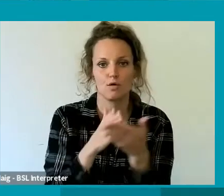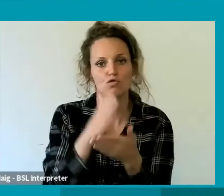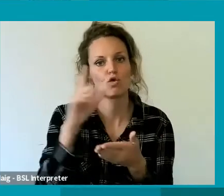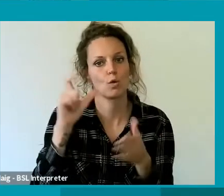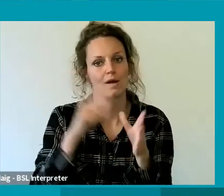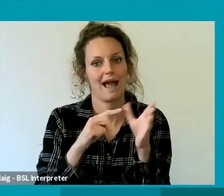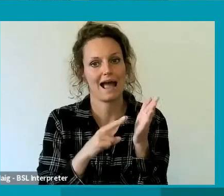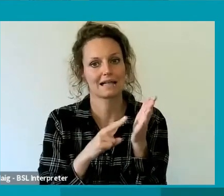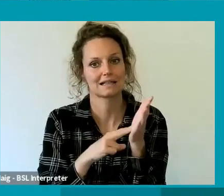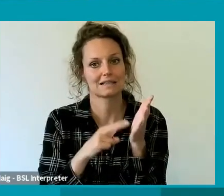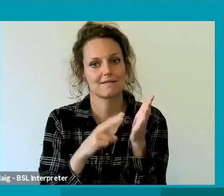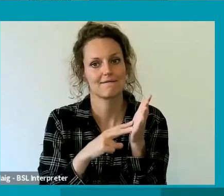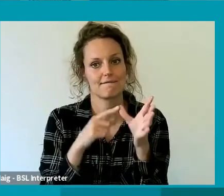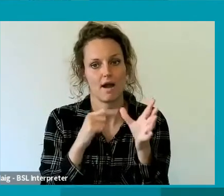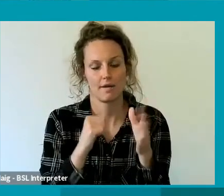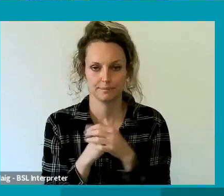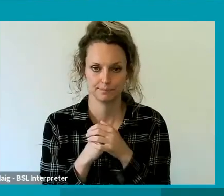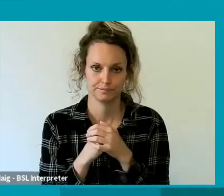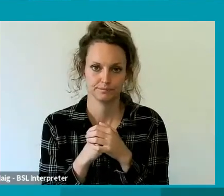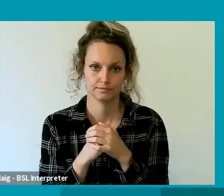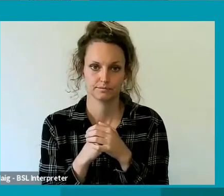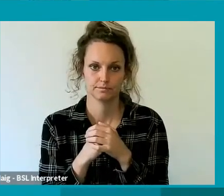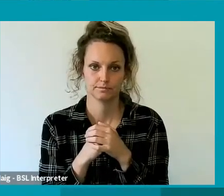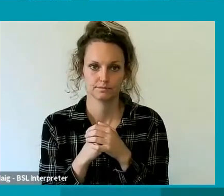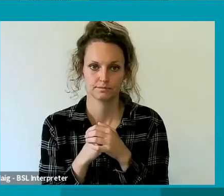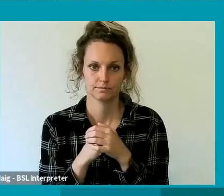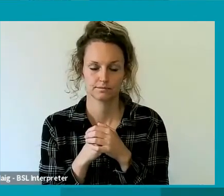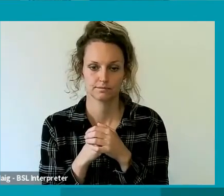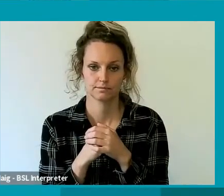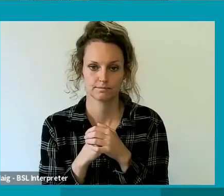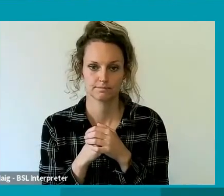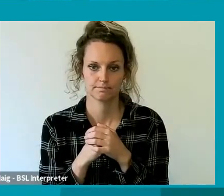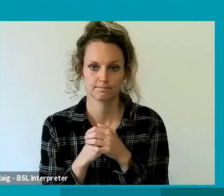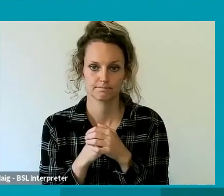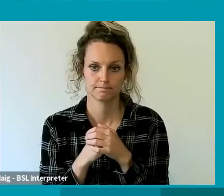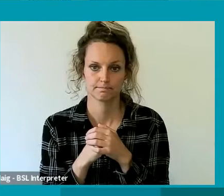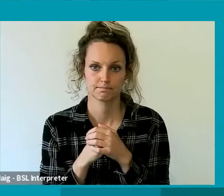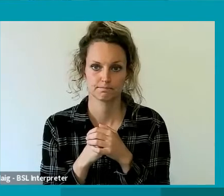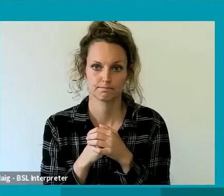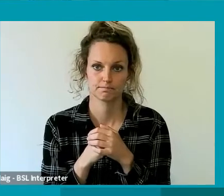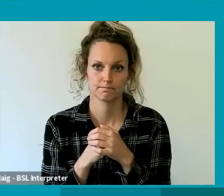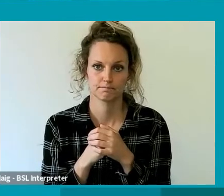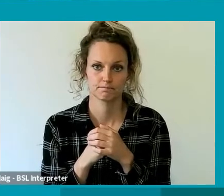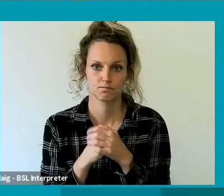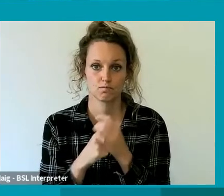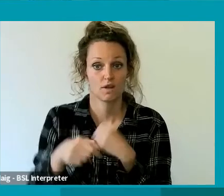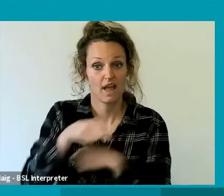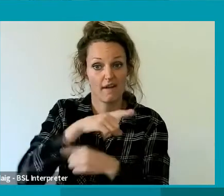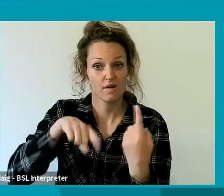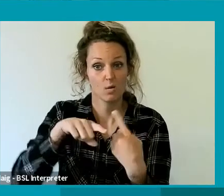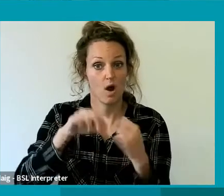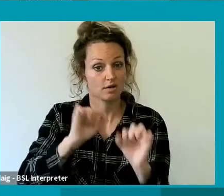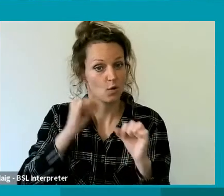actually be your own brand Bureau. So once everyone's thoughts on the photo, the photo image in the background,